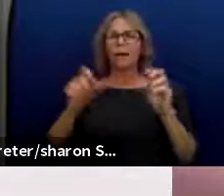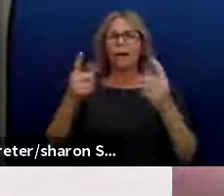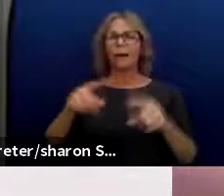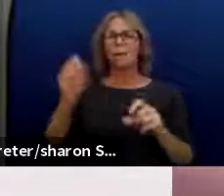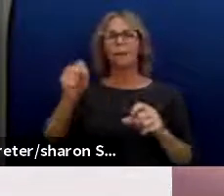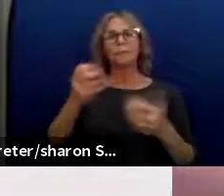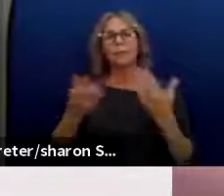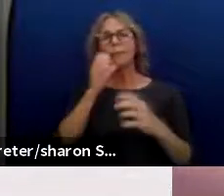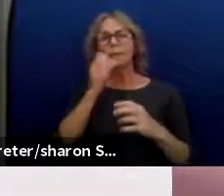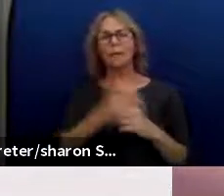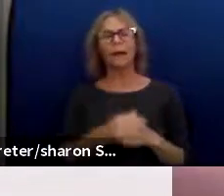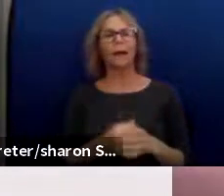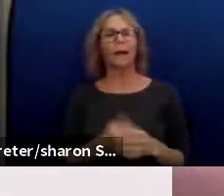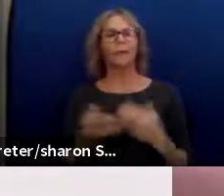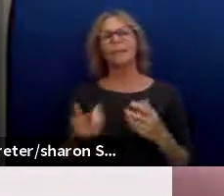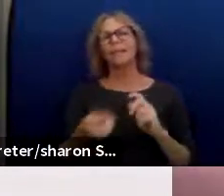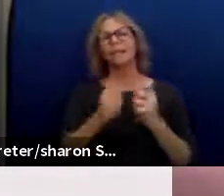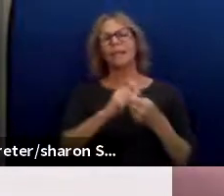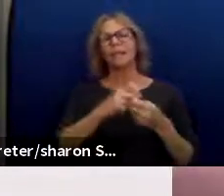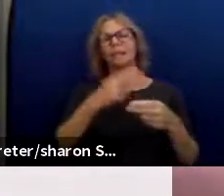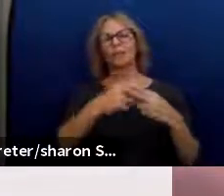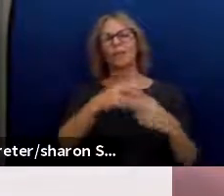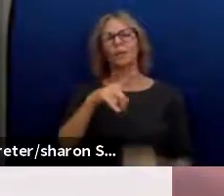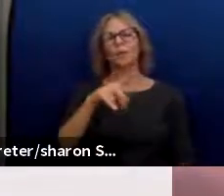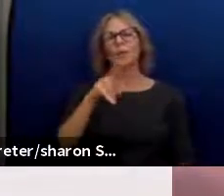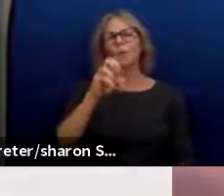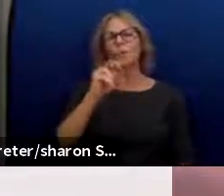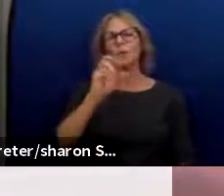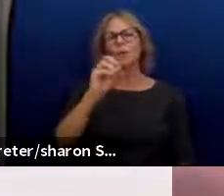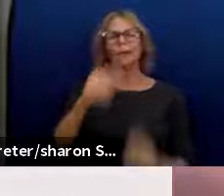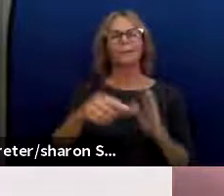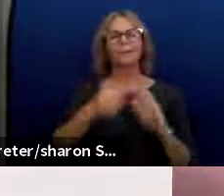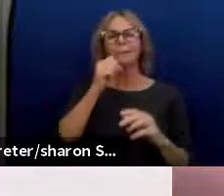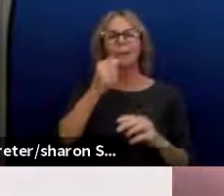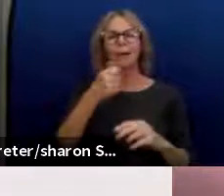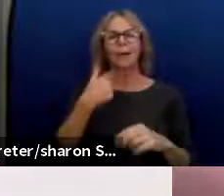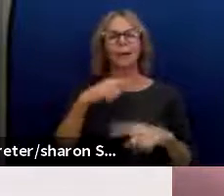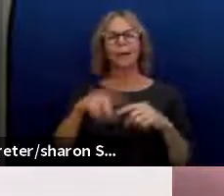usually, it means that they change their name or their pronouns, but sometimes not, we really can't predict any of those things,